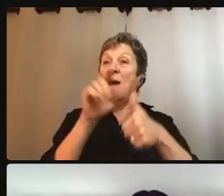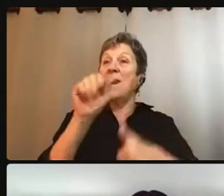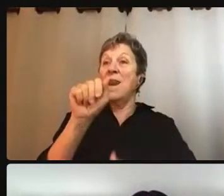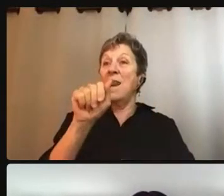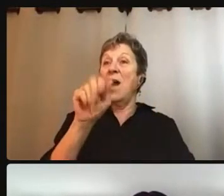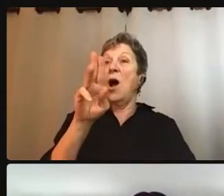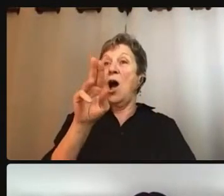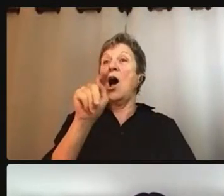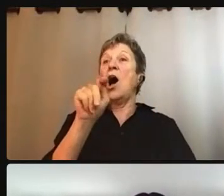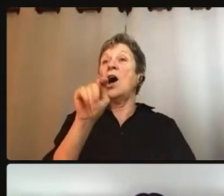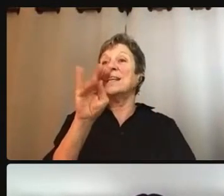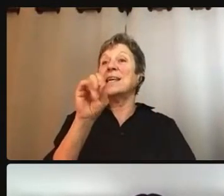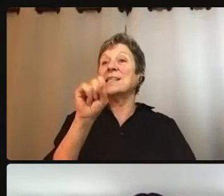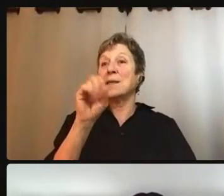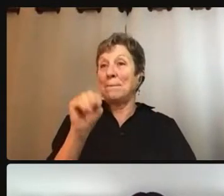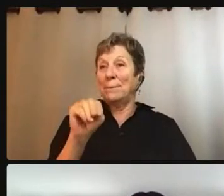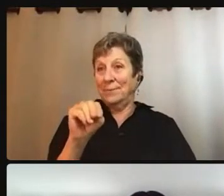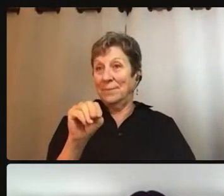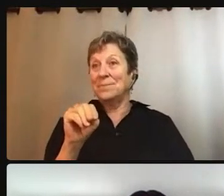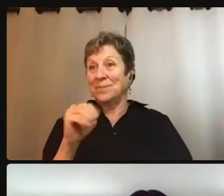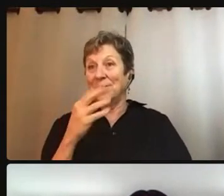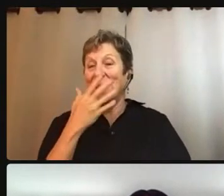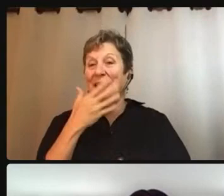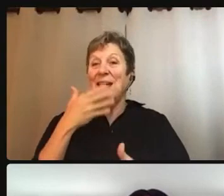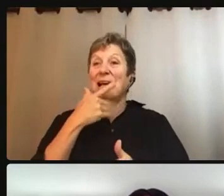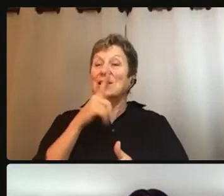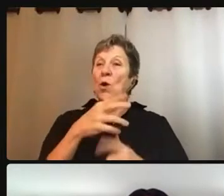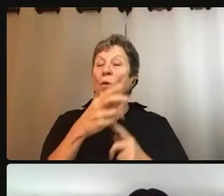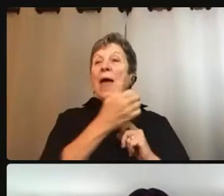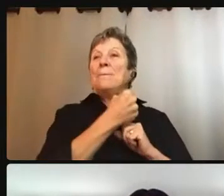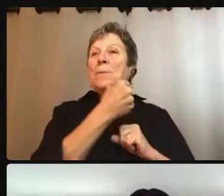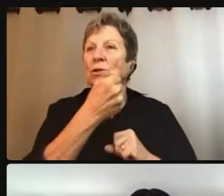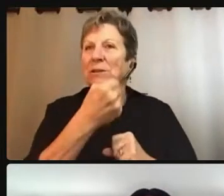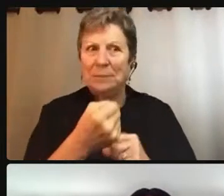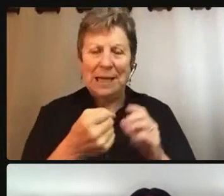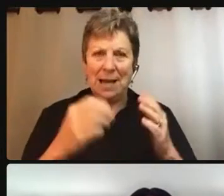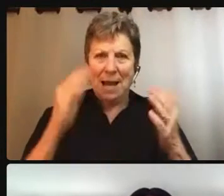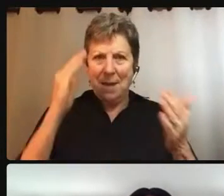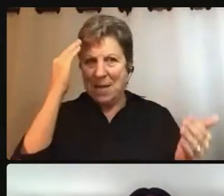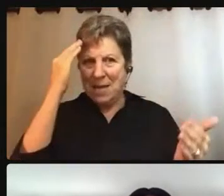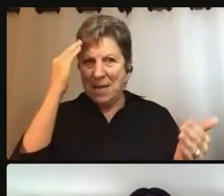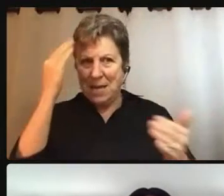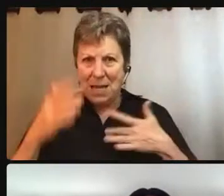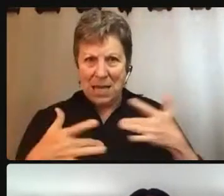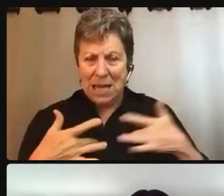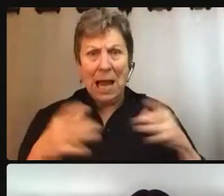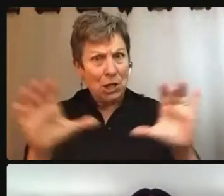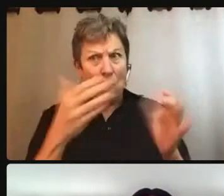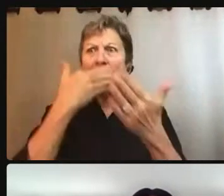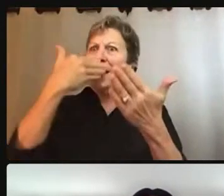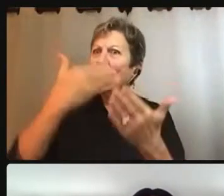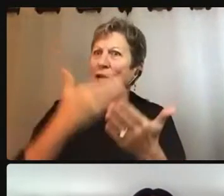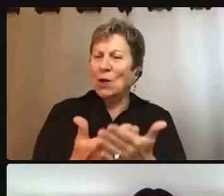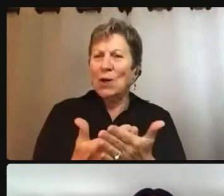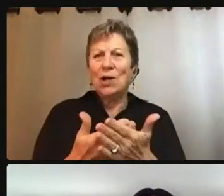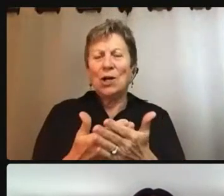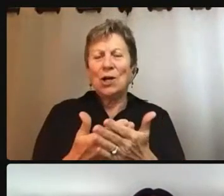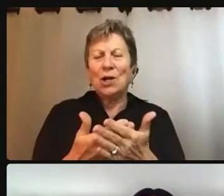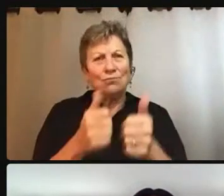SCHOOL.